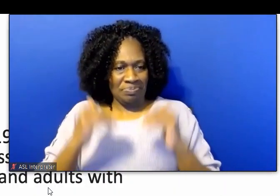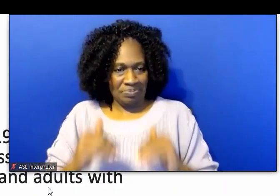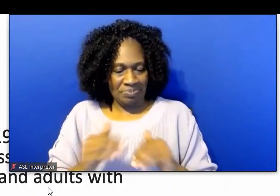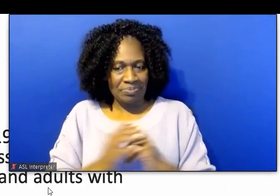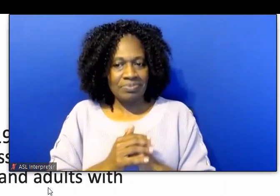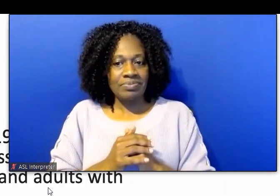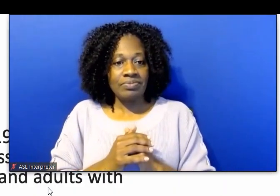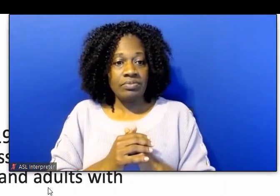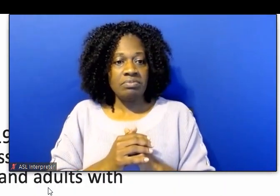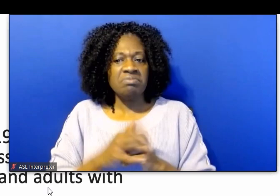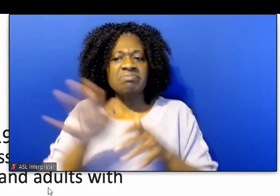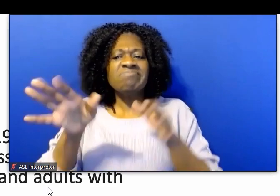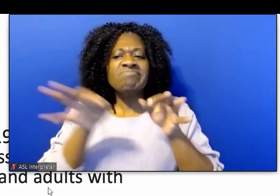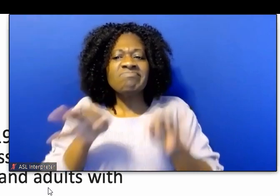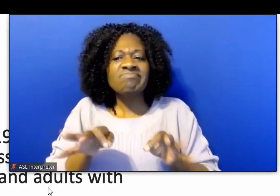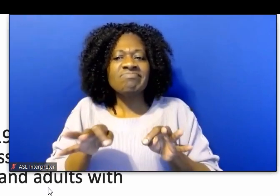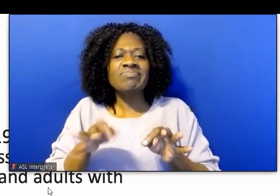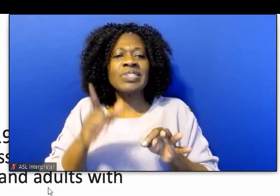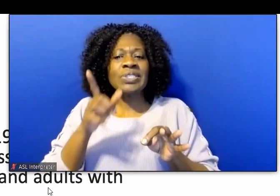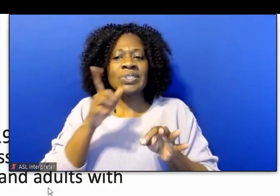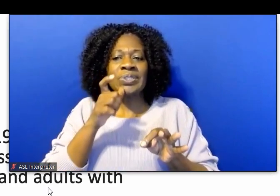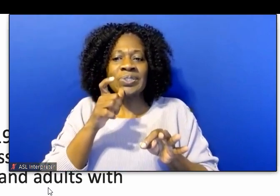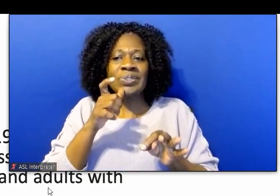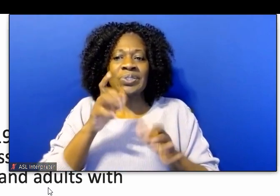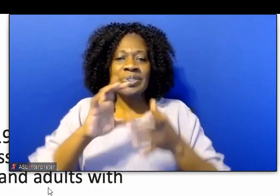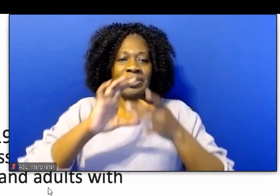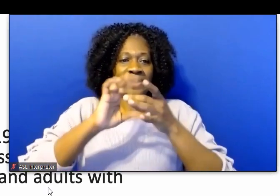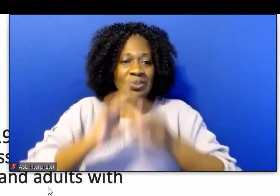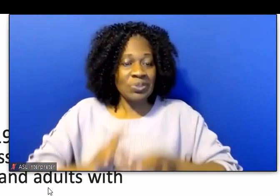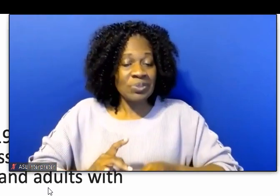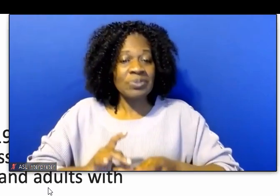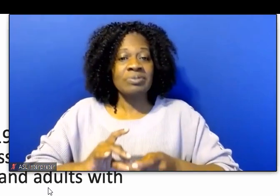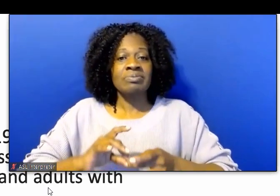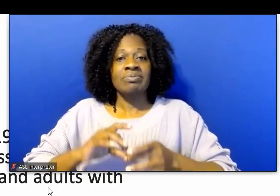Let me tell you a little bit about who's bringing you this webinar today. Webinar, workshop.